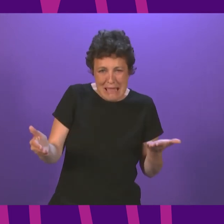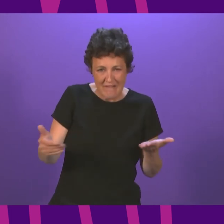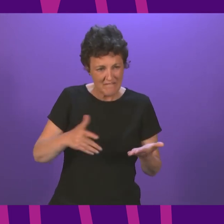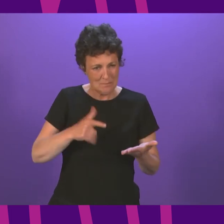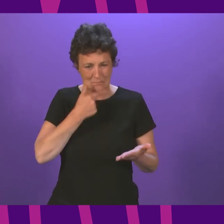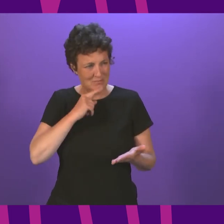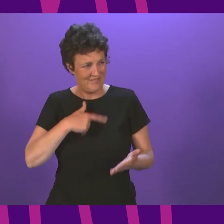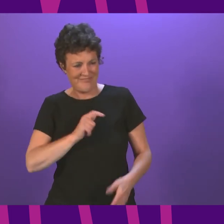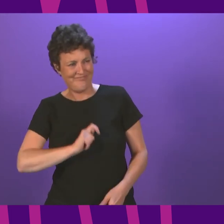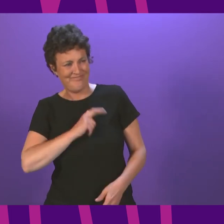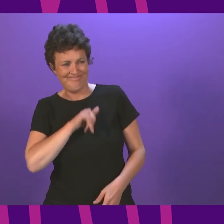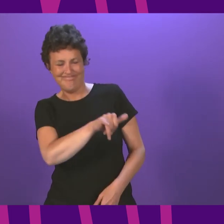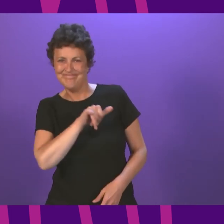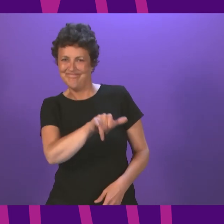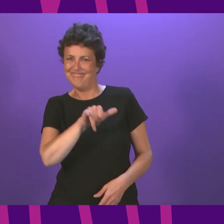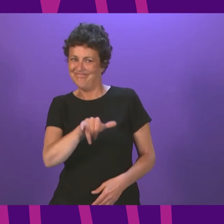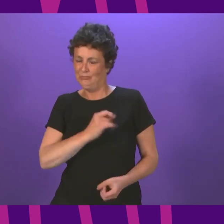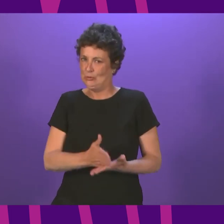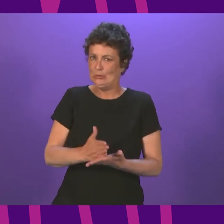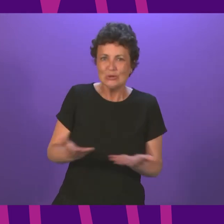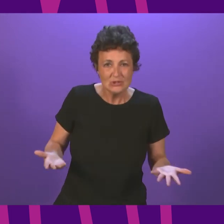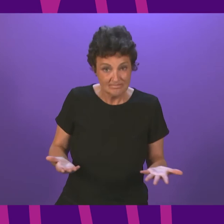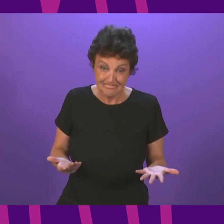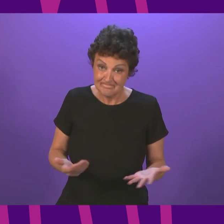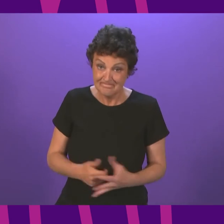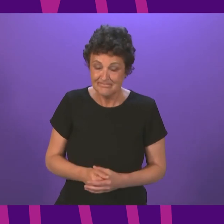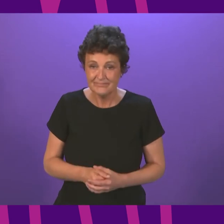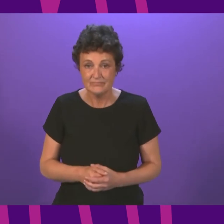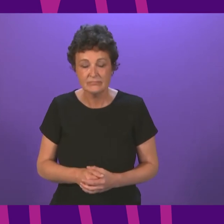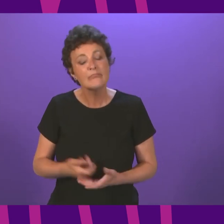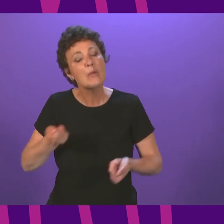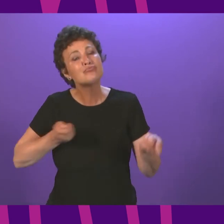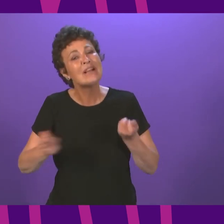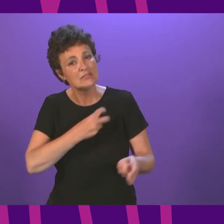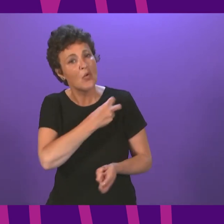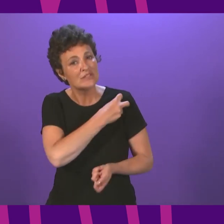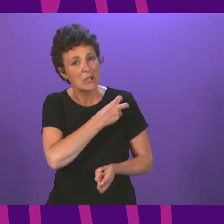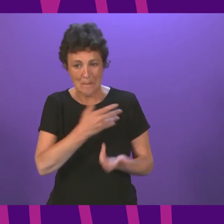Our concern stems from the fact that the economic impact of the pandemic has still not been